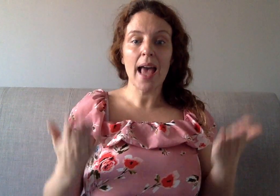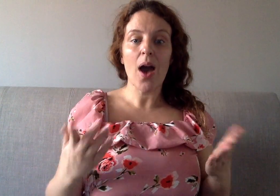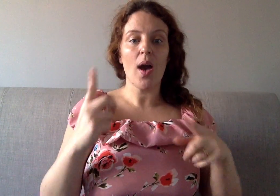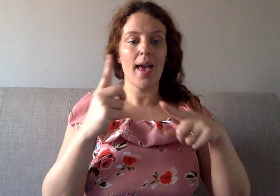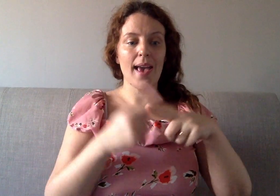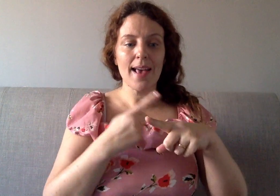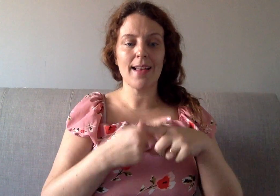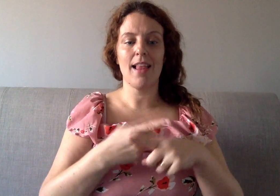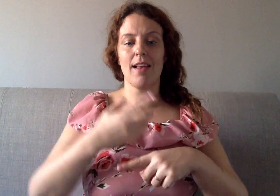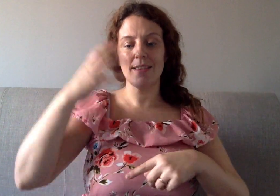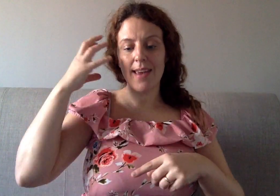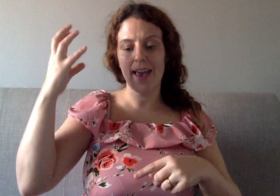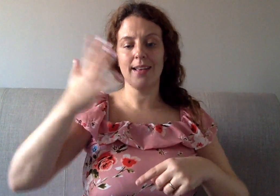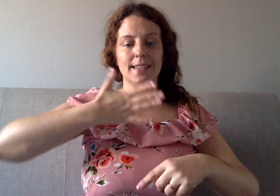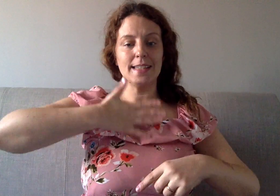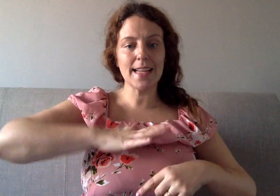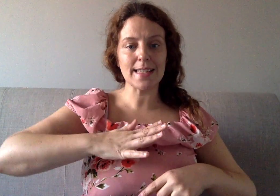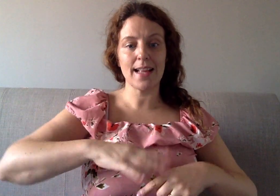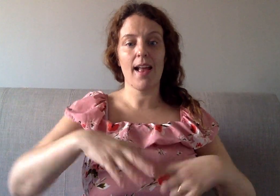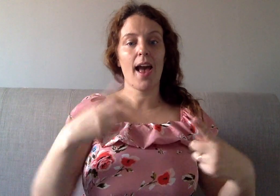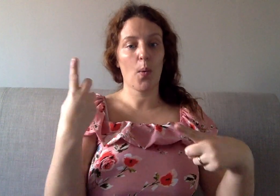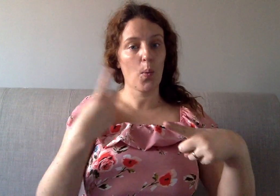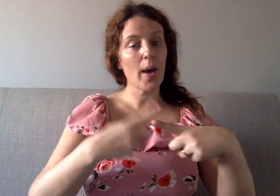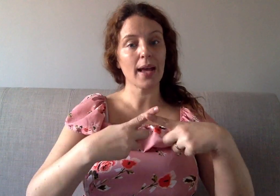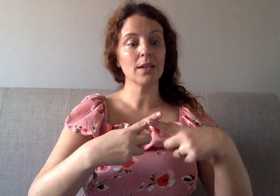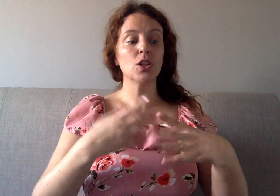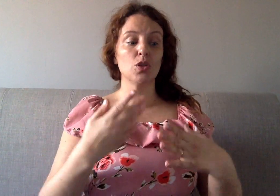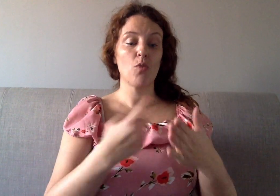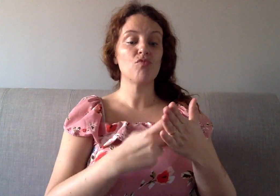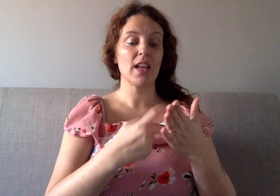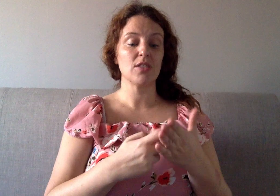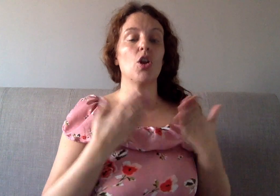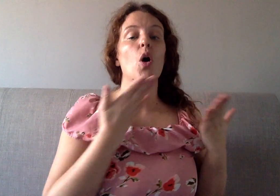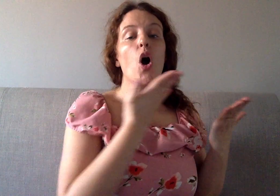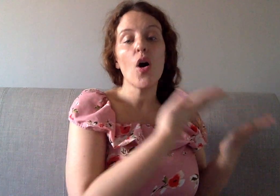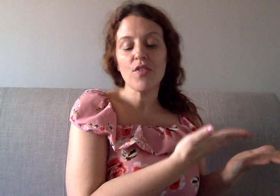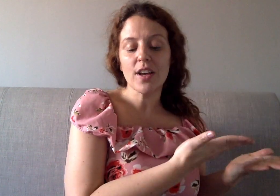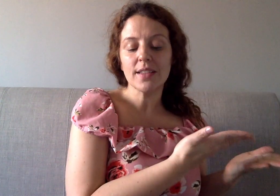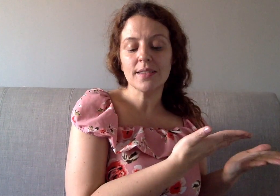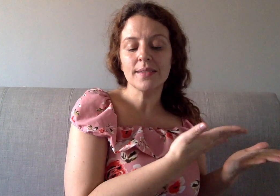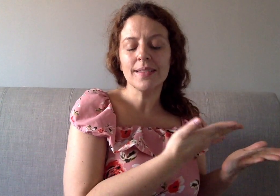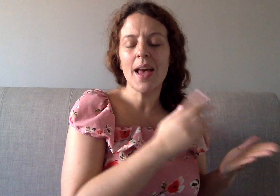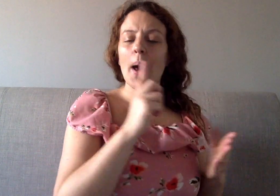So now England needed a King quickly and Richard was offered it.